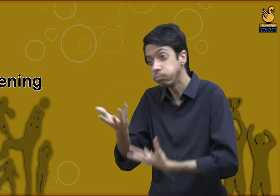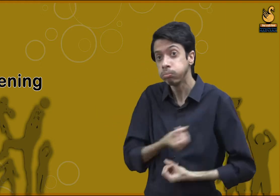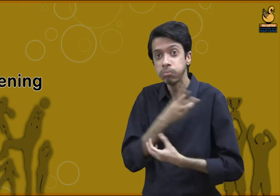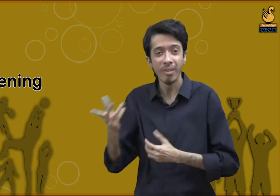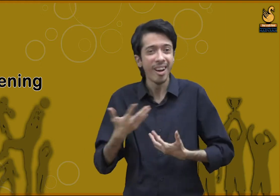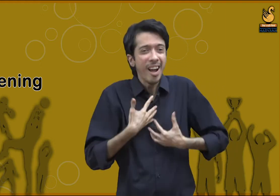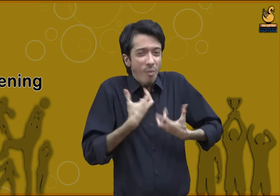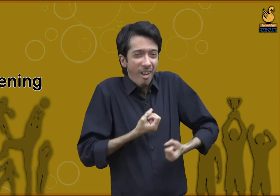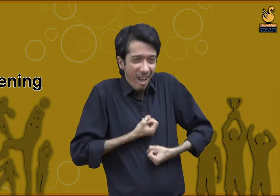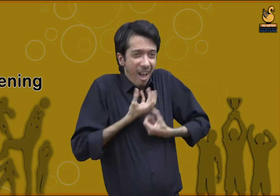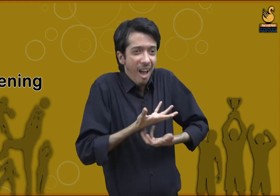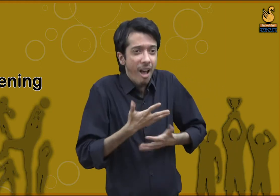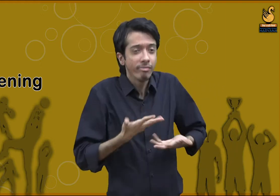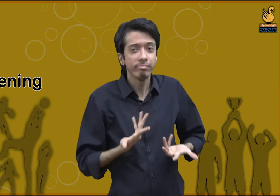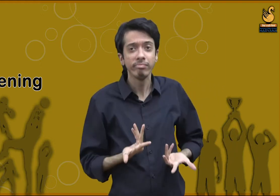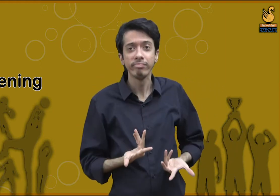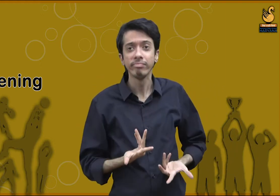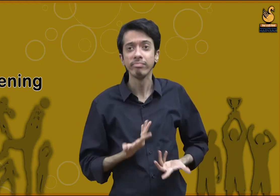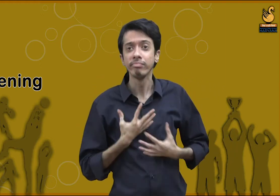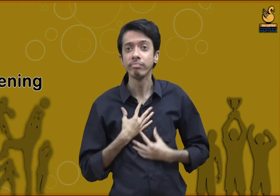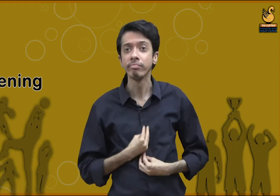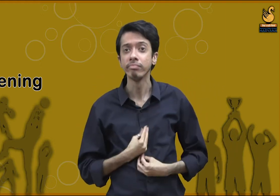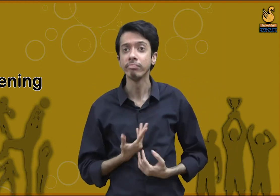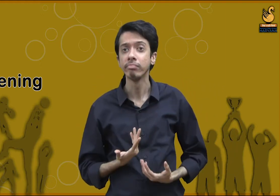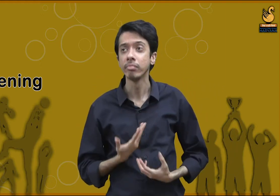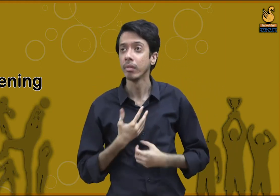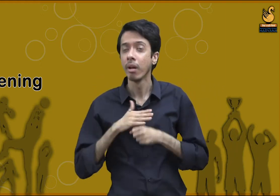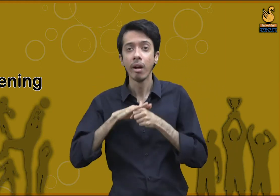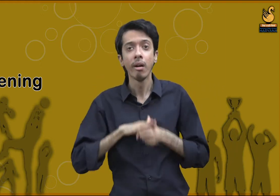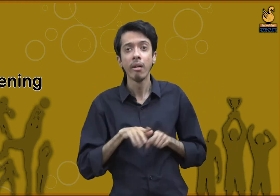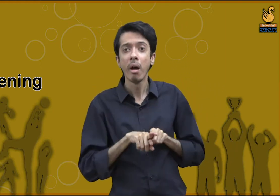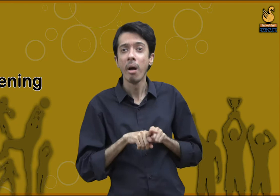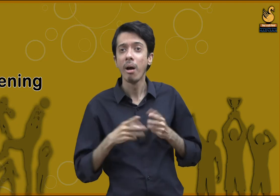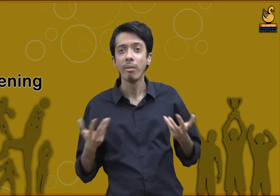that their thoughts are more important and this attitude may discourage the speaker.